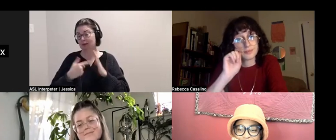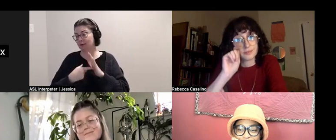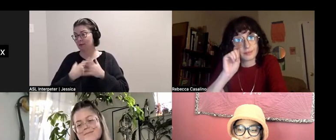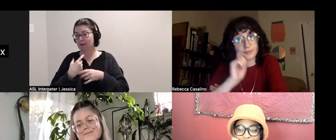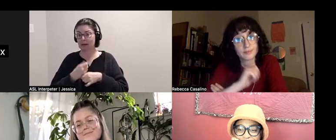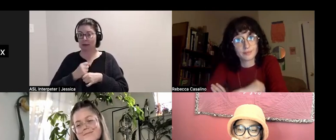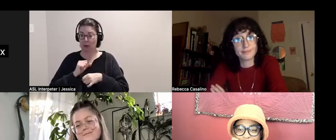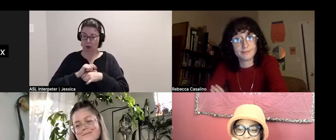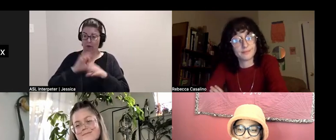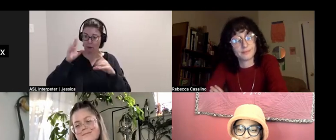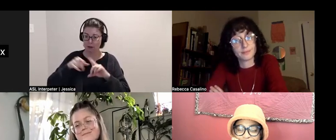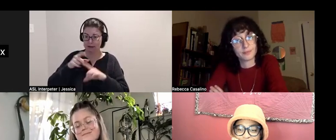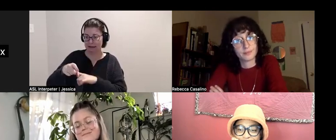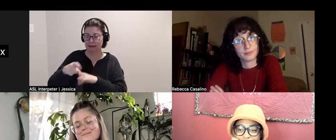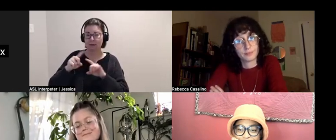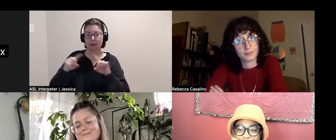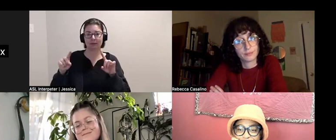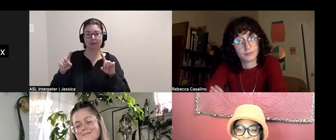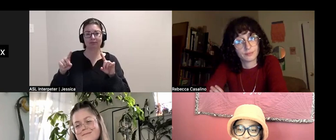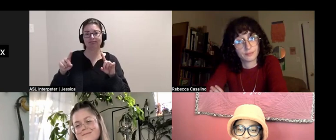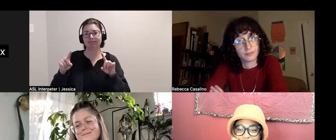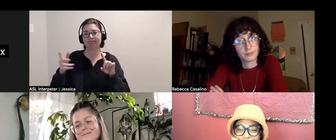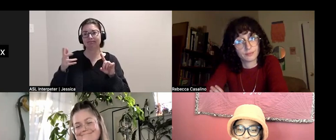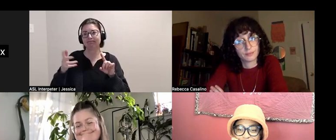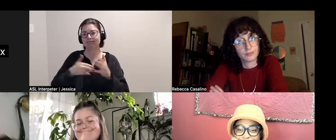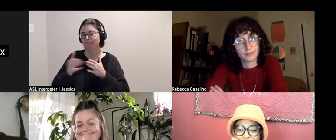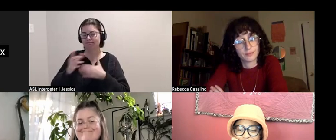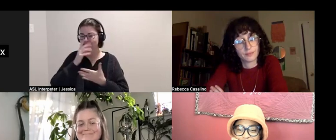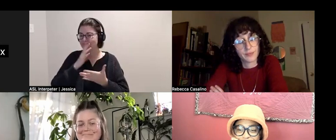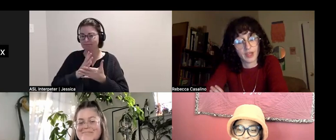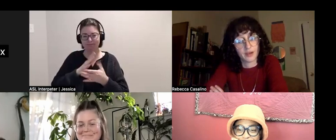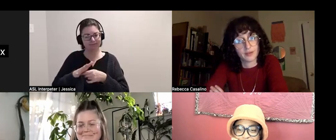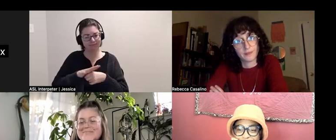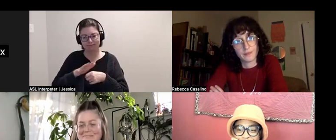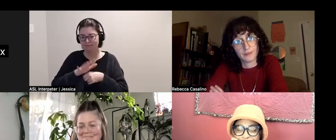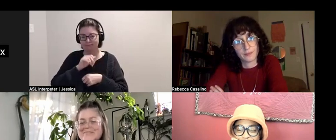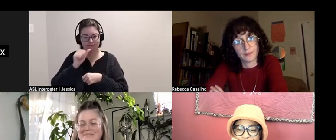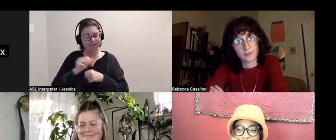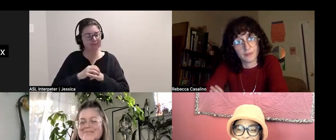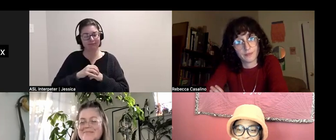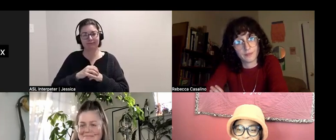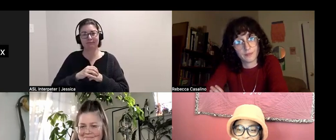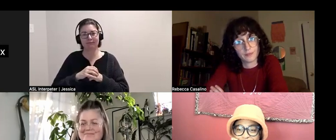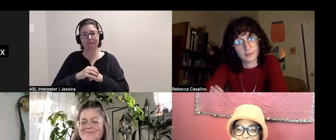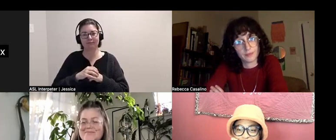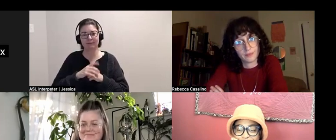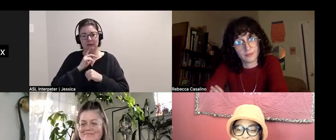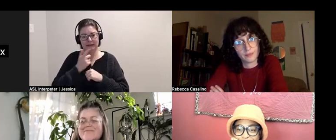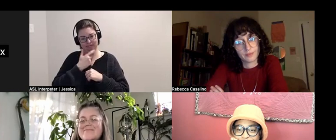but often feel like it's not talked about enough. Especially in workplaces. I'm really interested in how